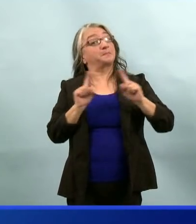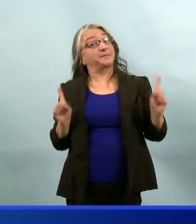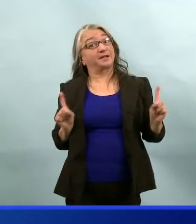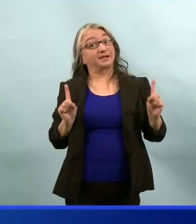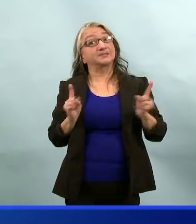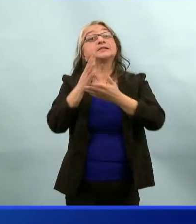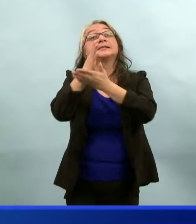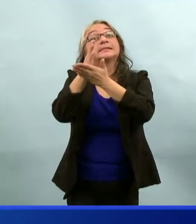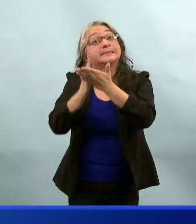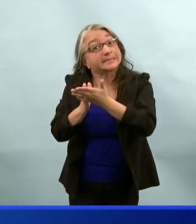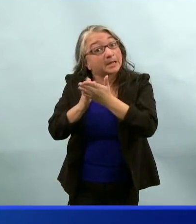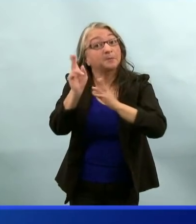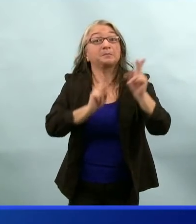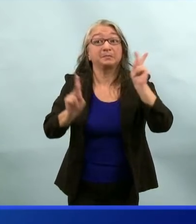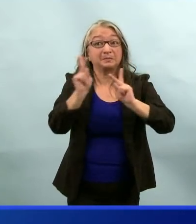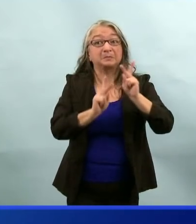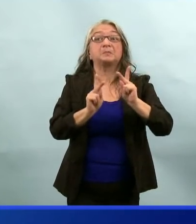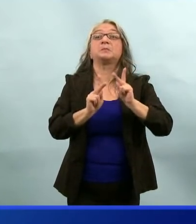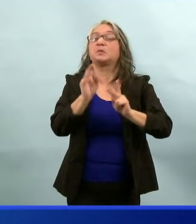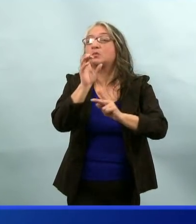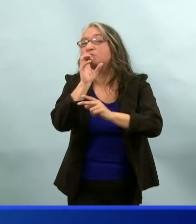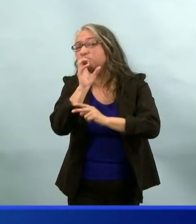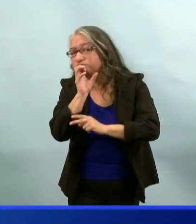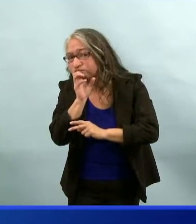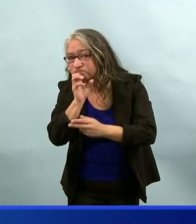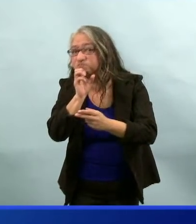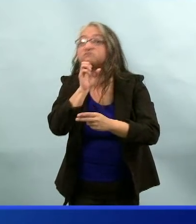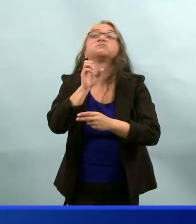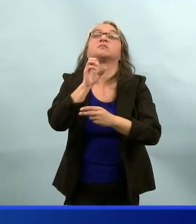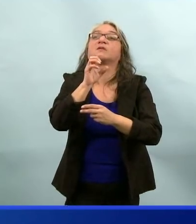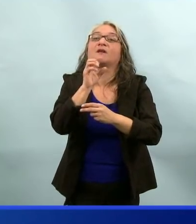home residents hospital patients and even our health care workers